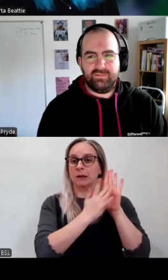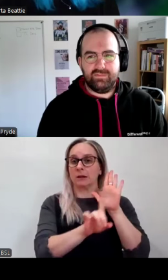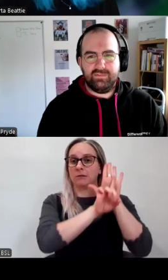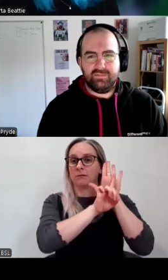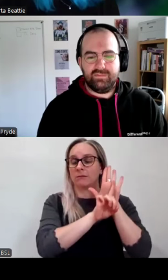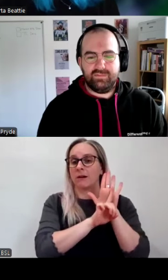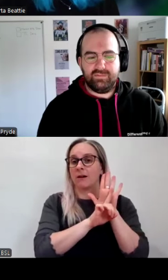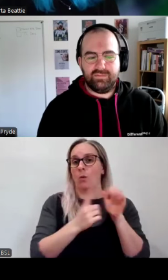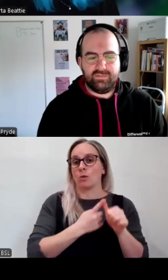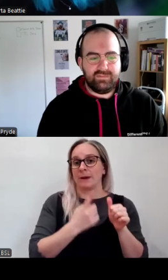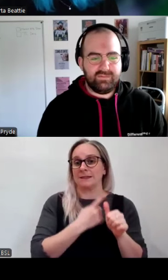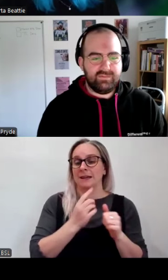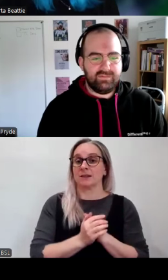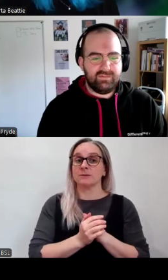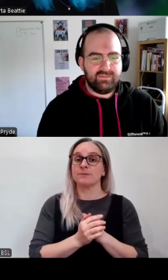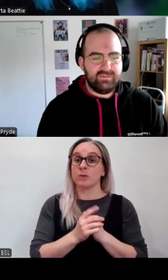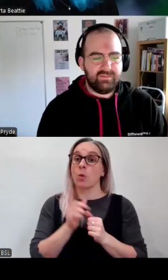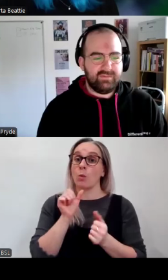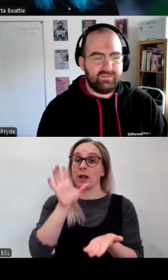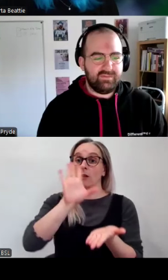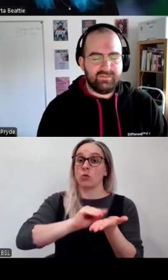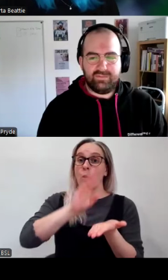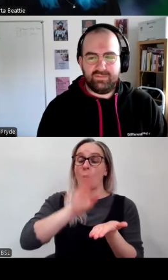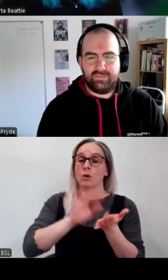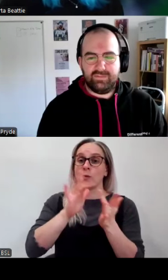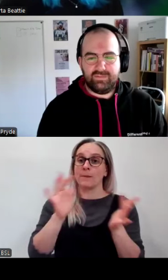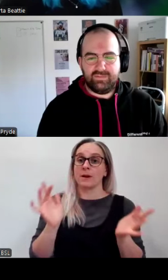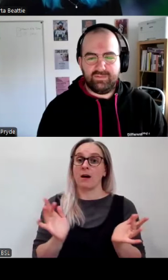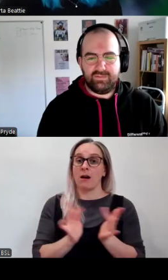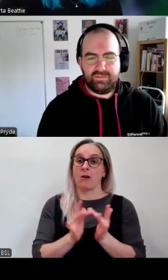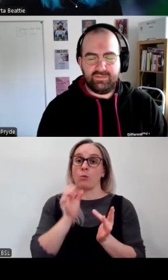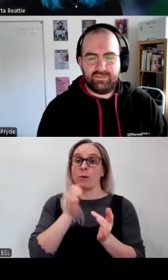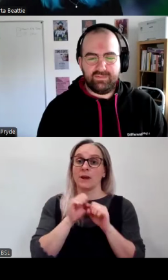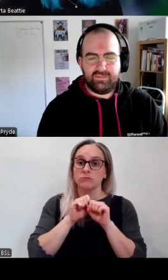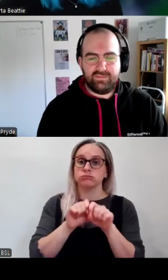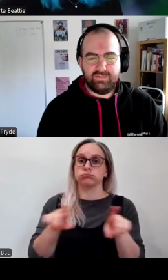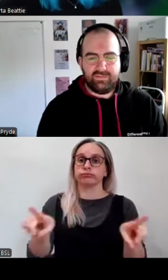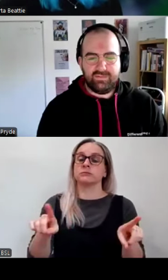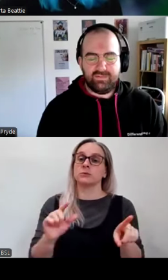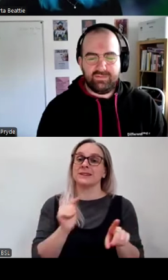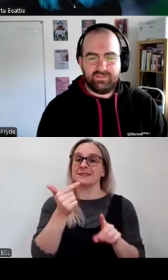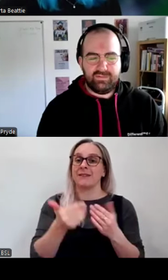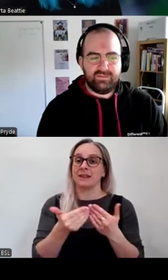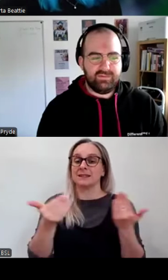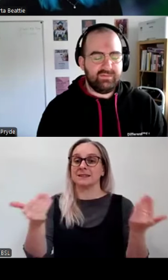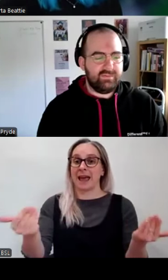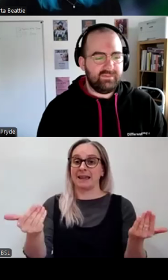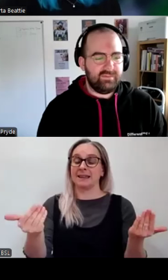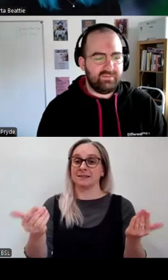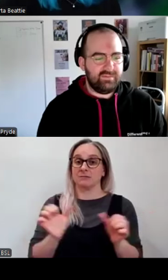and will be available alongside additional resources within seven days. You'll be asked to fill out a survey at the end.